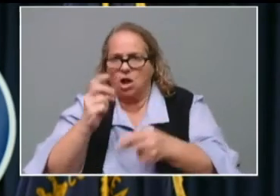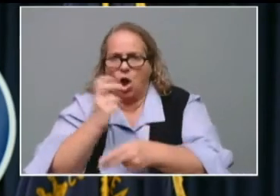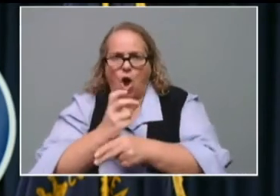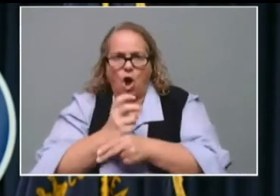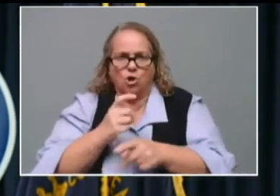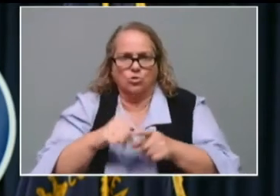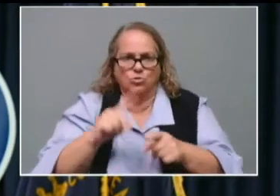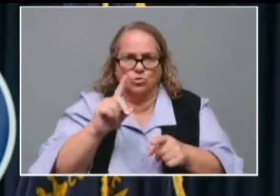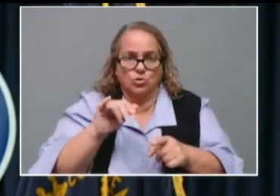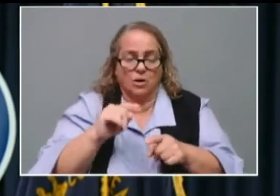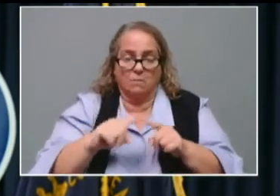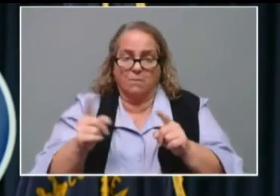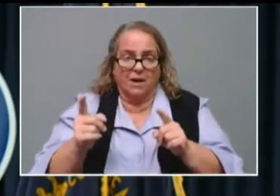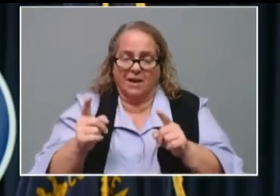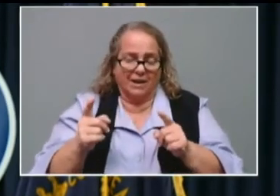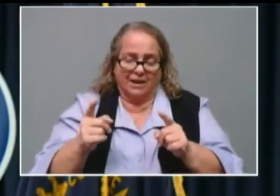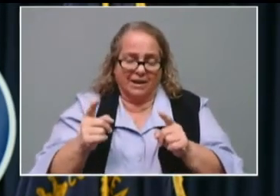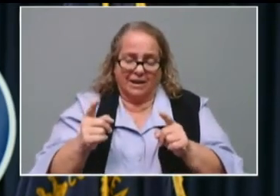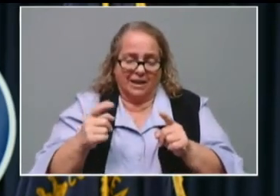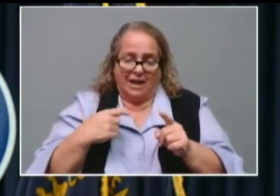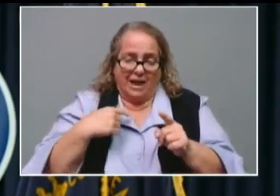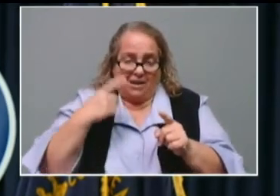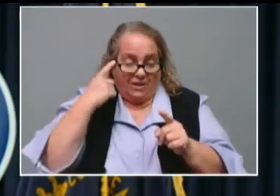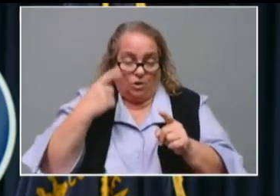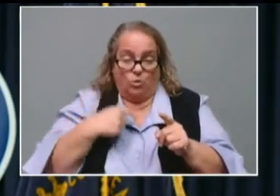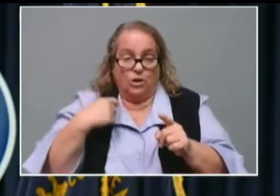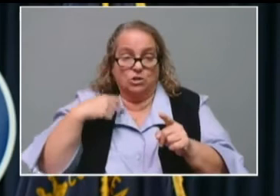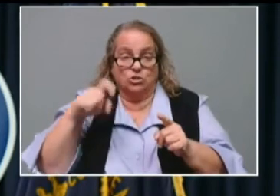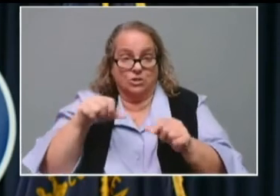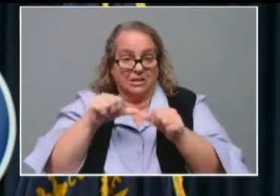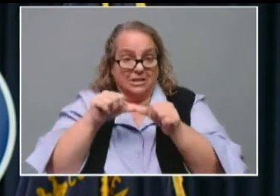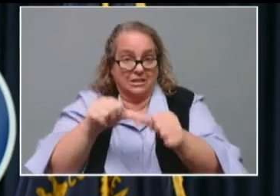looking at it the same way and you know, we've got an opportunity now over time